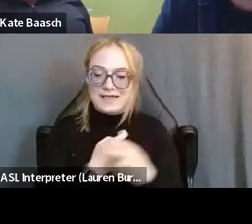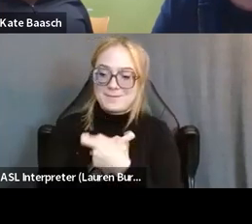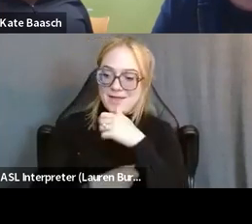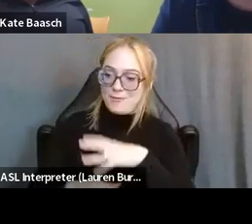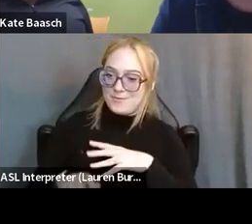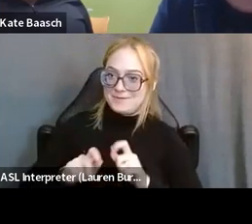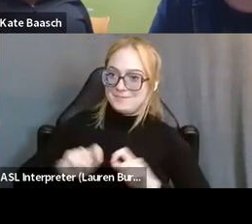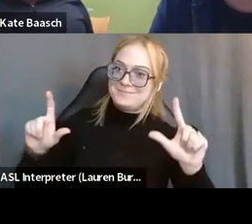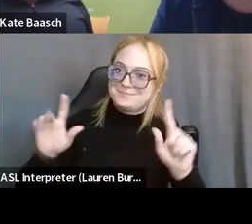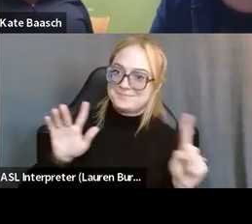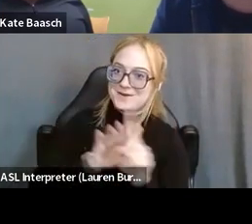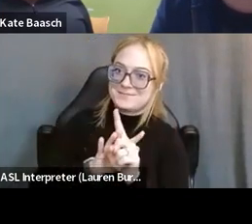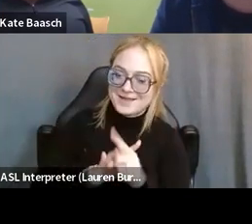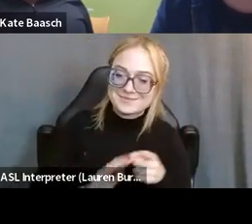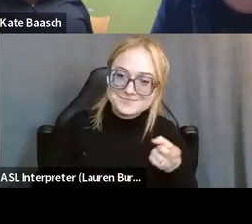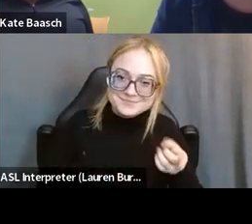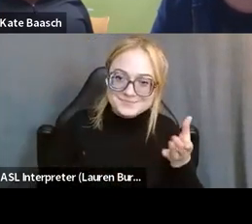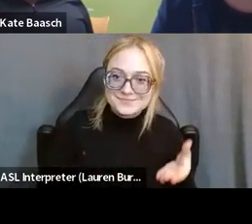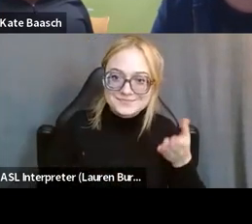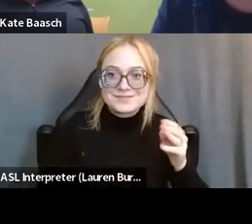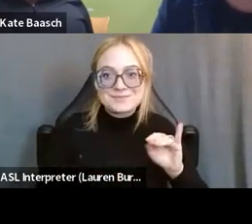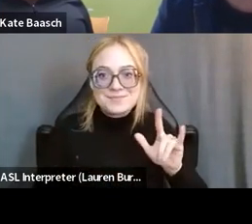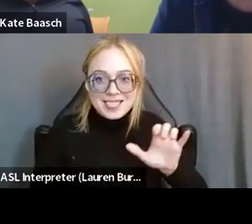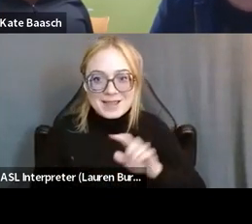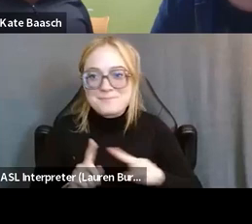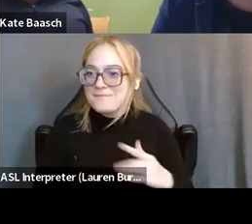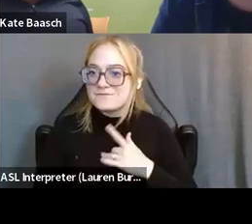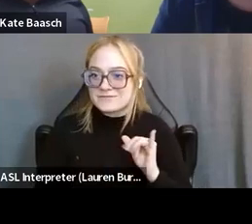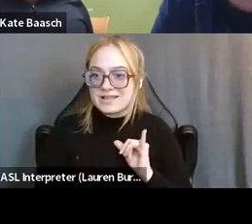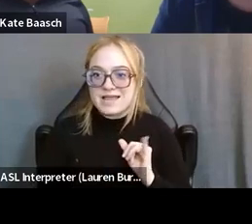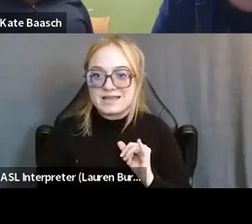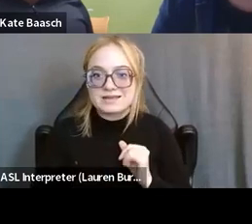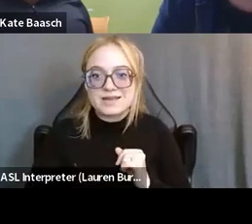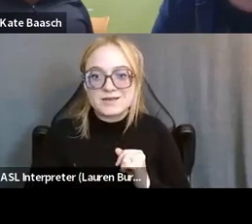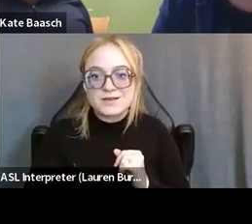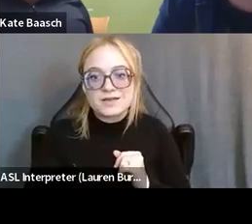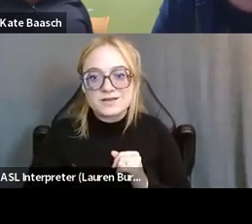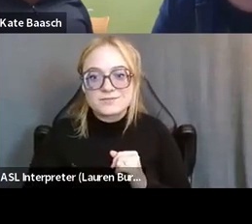And that's really where I feel like Ms. Forde and I just started working on a ton of cases together.